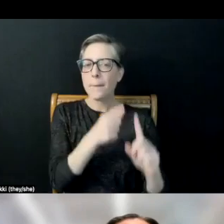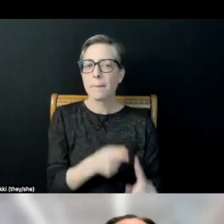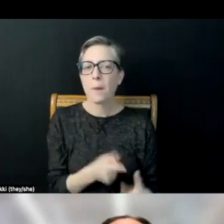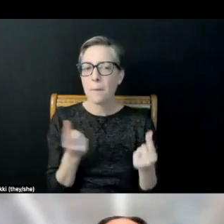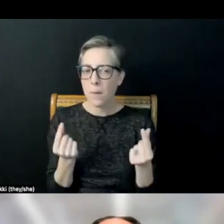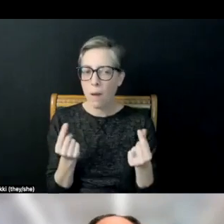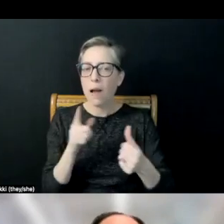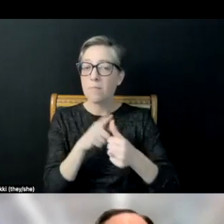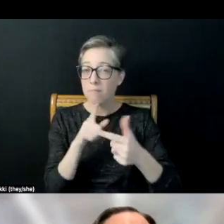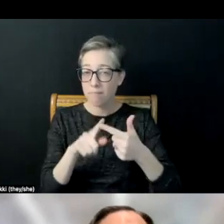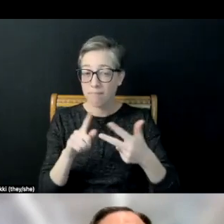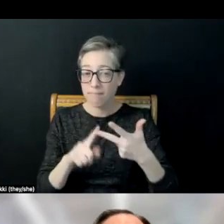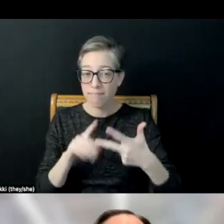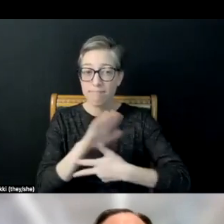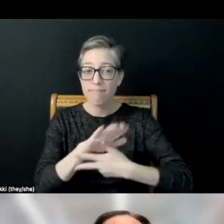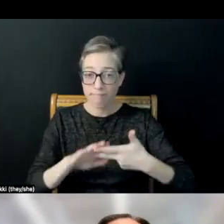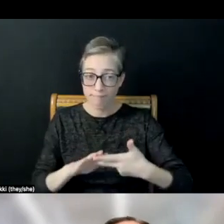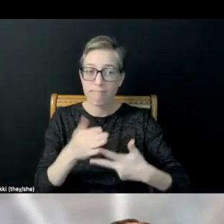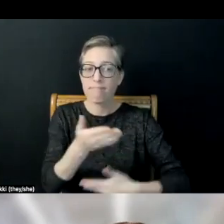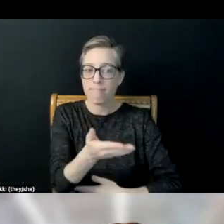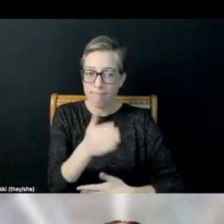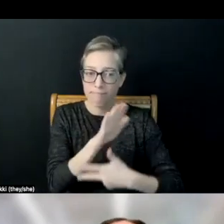We're going to learn from some challenges and successes